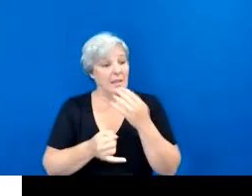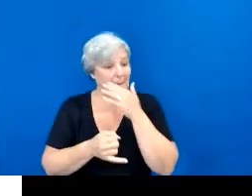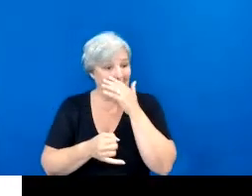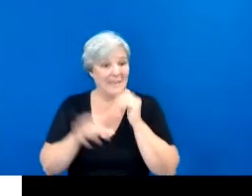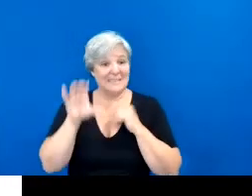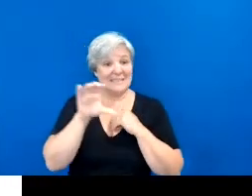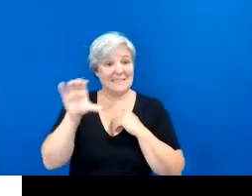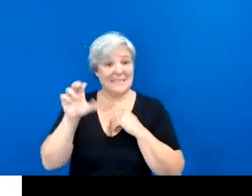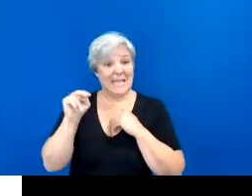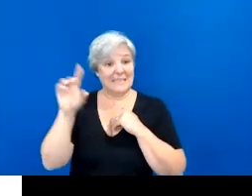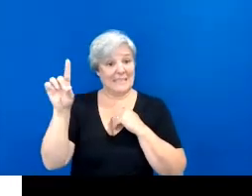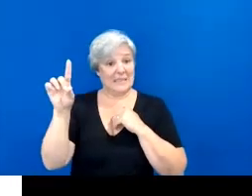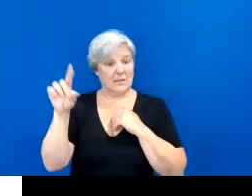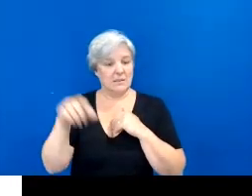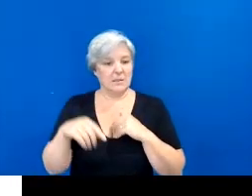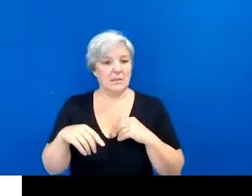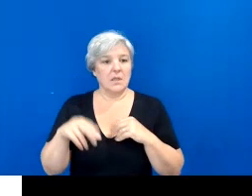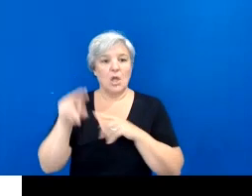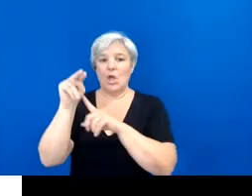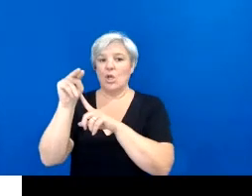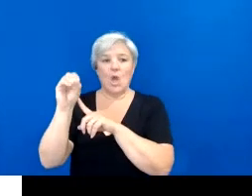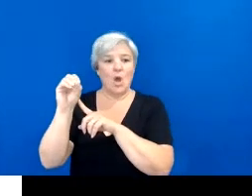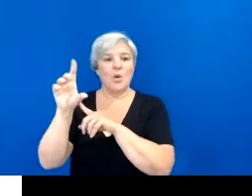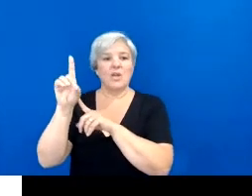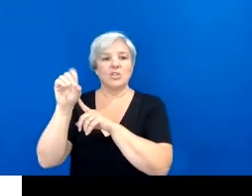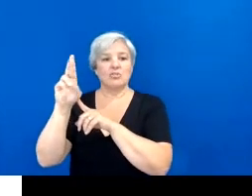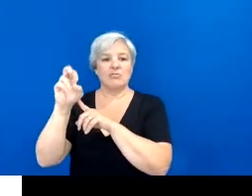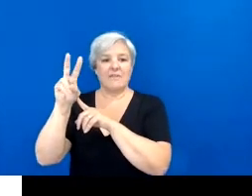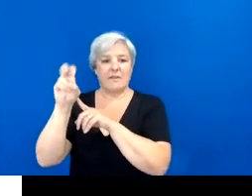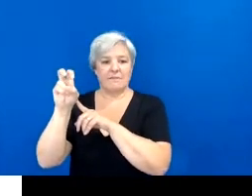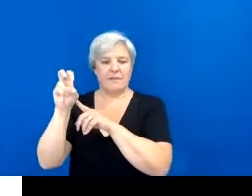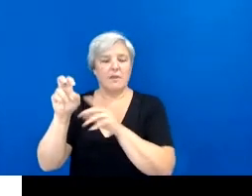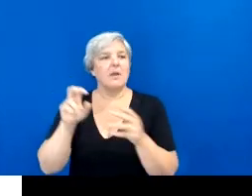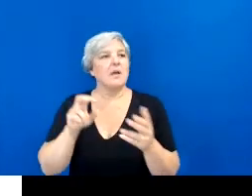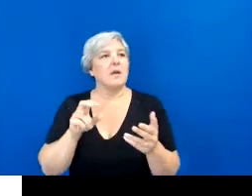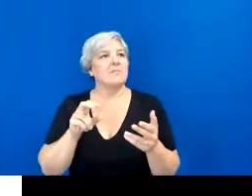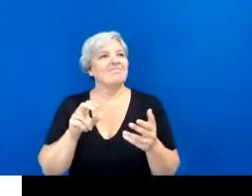ND, which stands for No Derivatives. That one is a little bit rare.